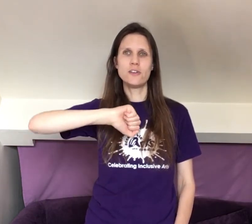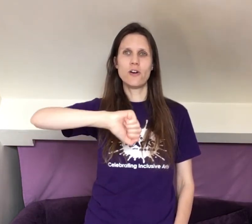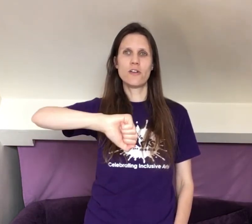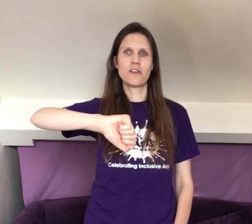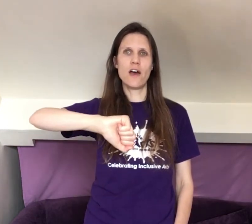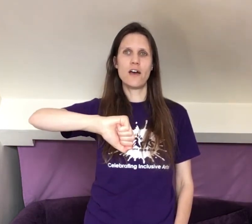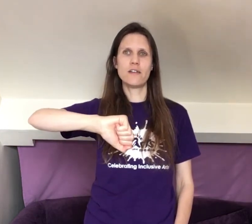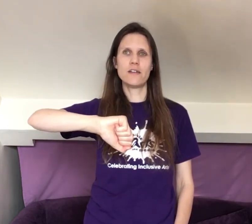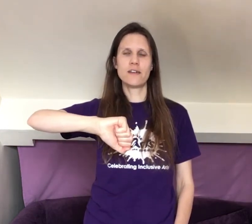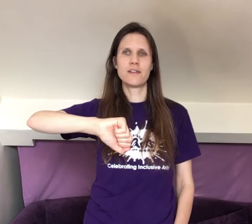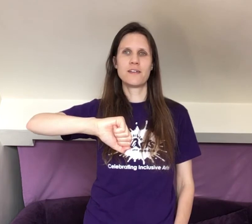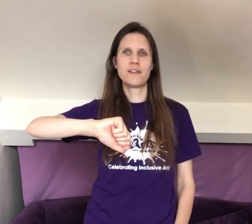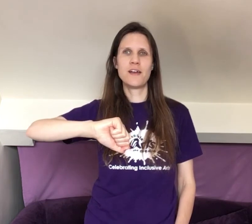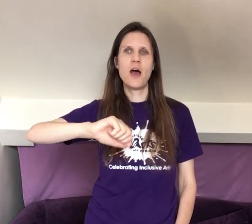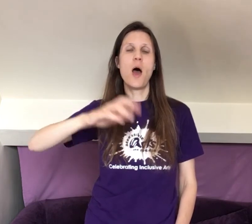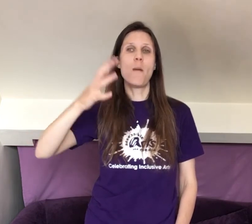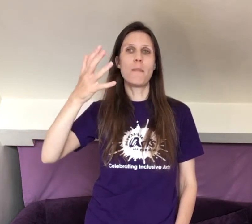Your turn.